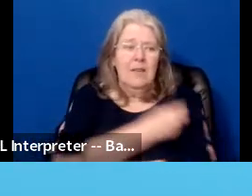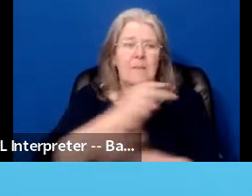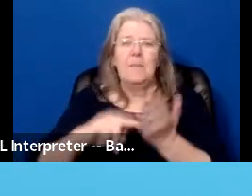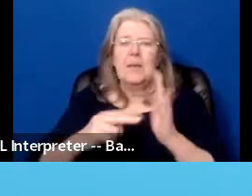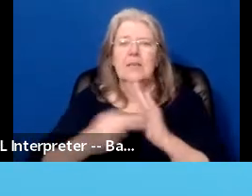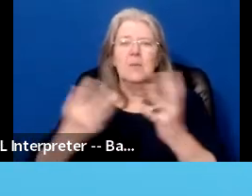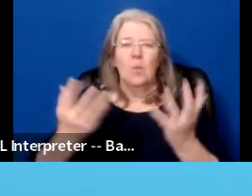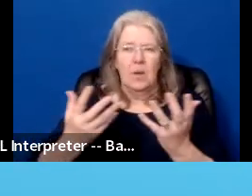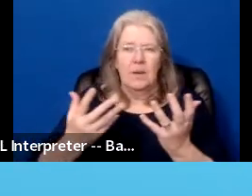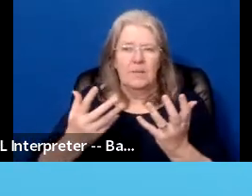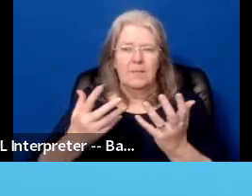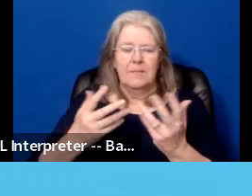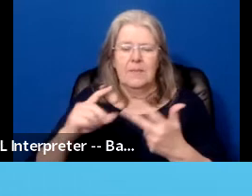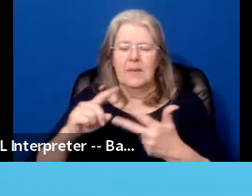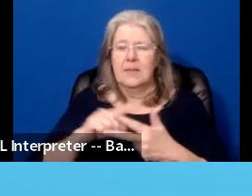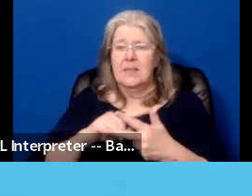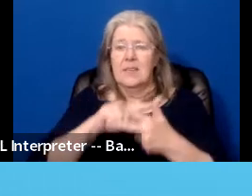or that one Johnson Johnson, and then the two?